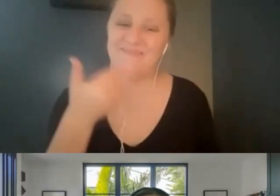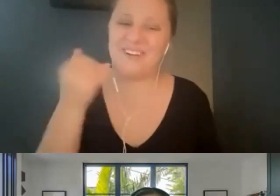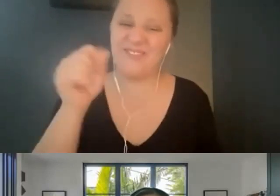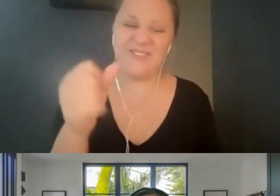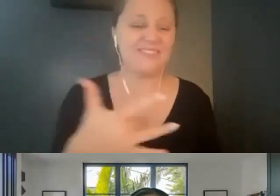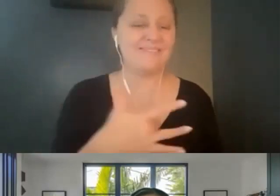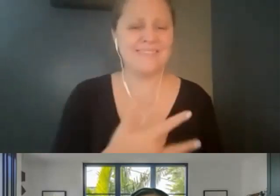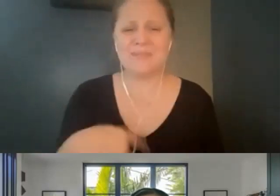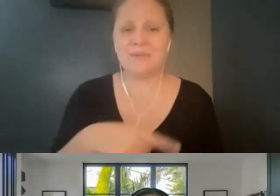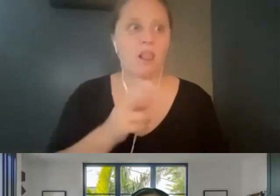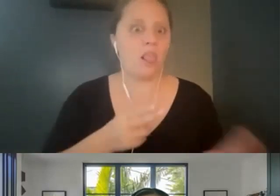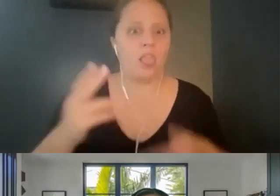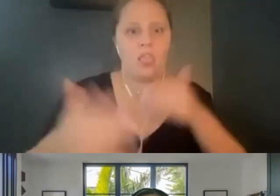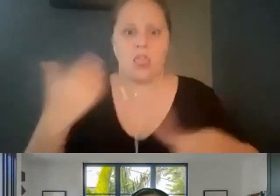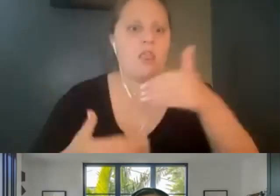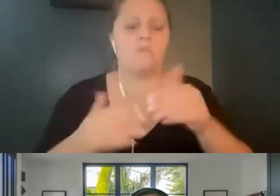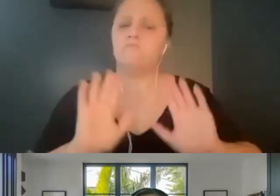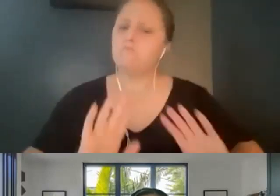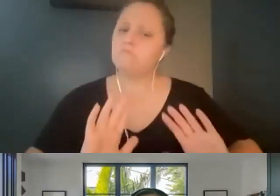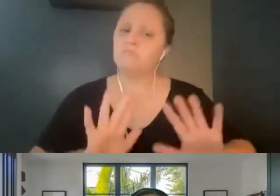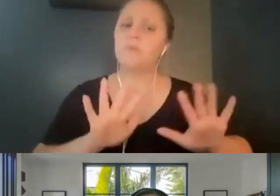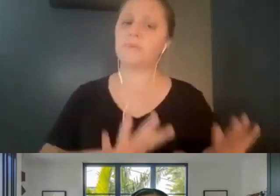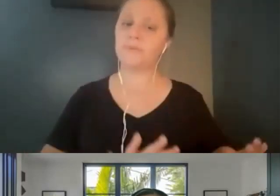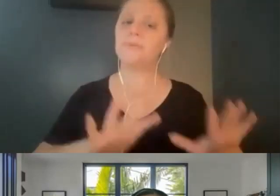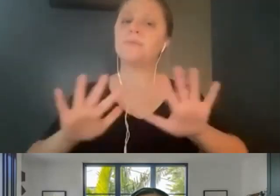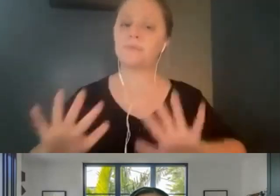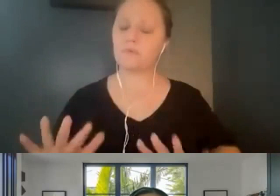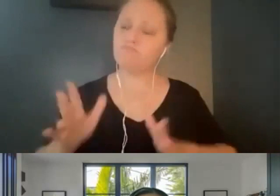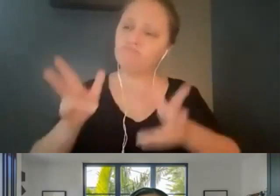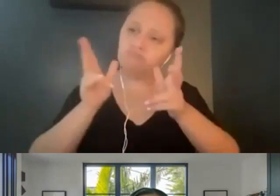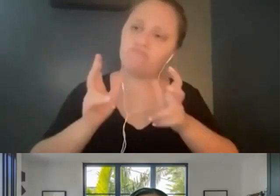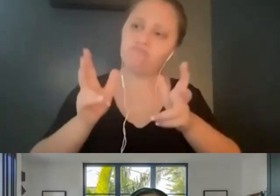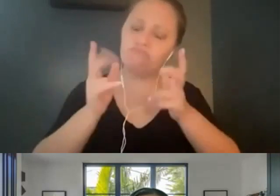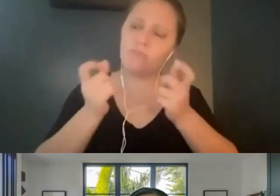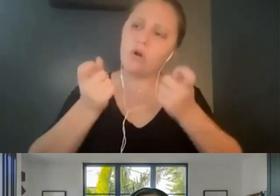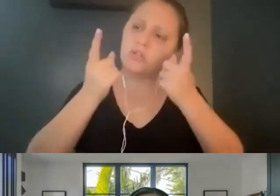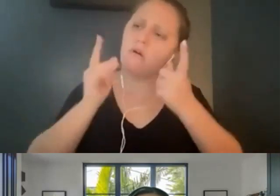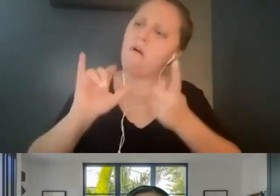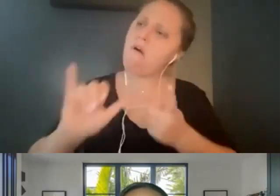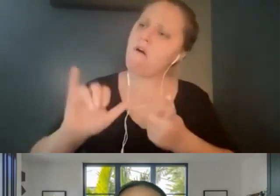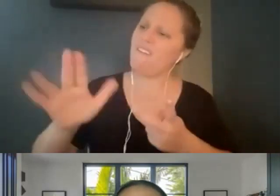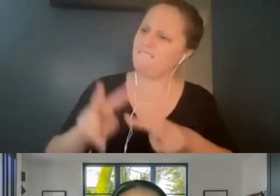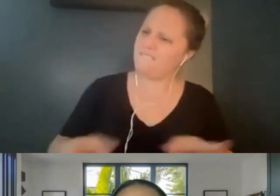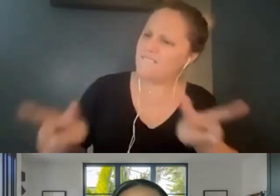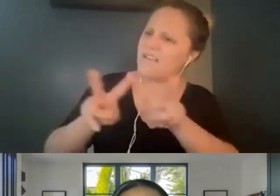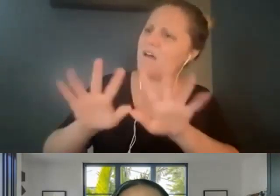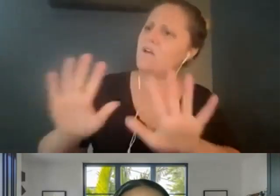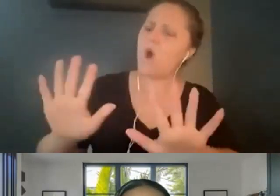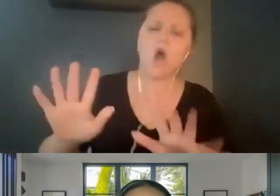said catch that breath and really understand the value that somebody else could bring if you just take the time to give them an